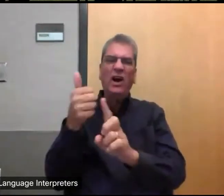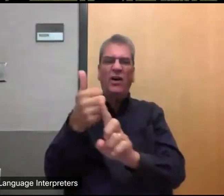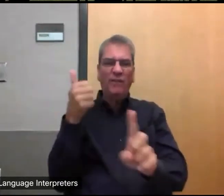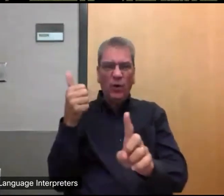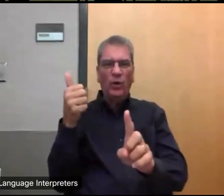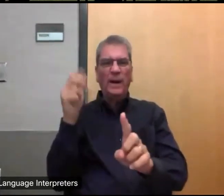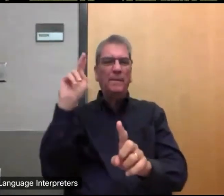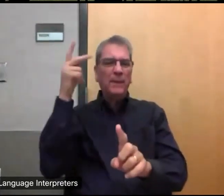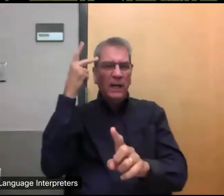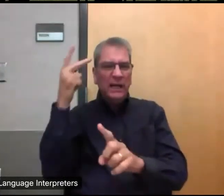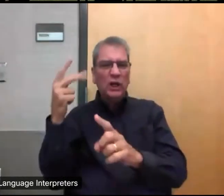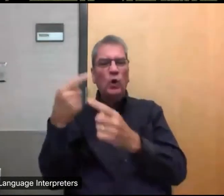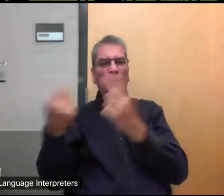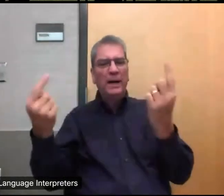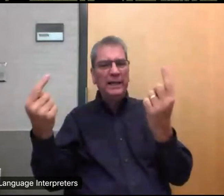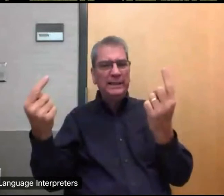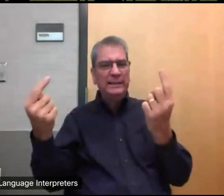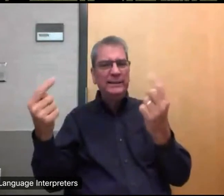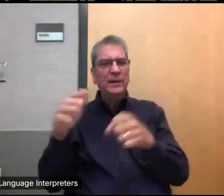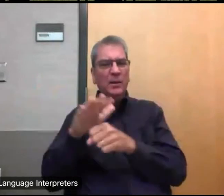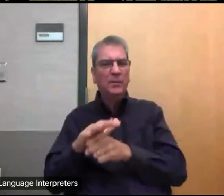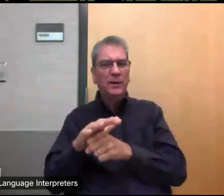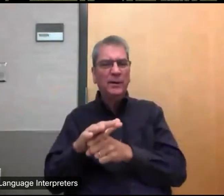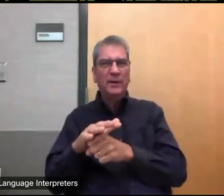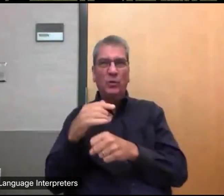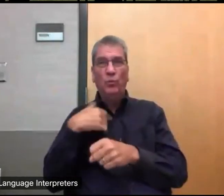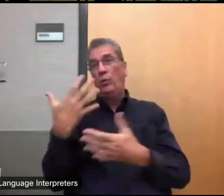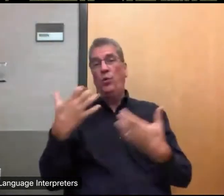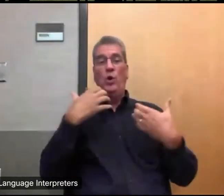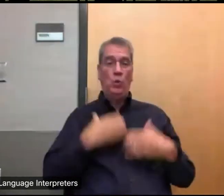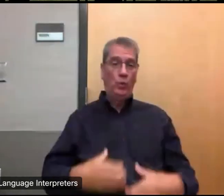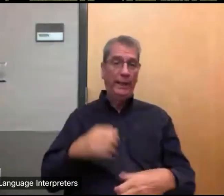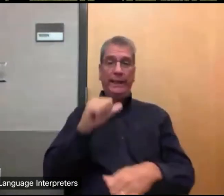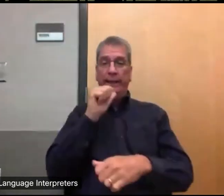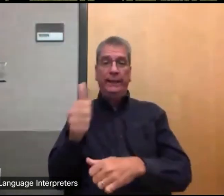pressures and in the reality. And we'd like to say those don't exist, but they do and